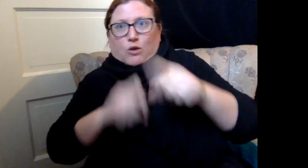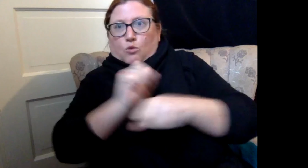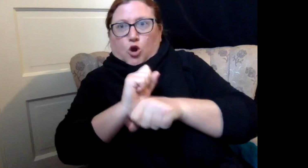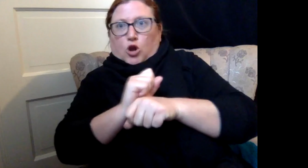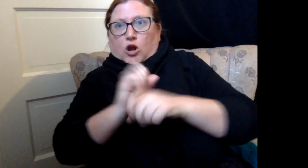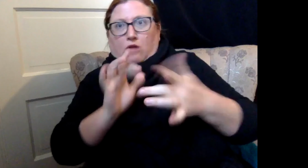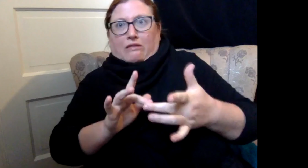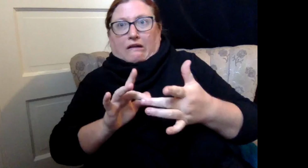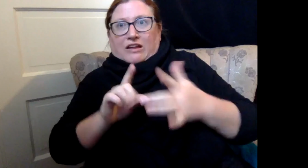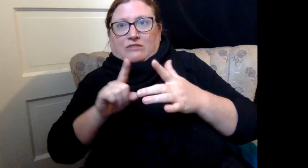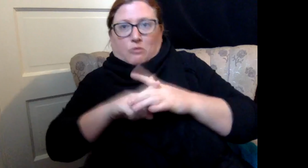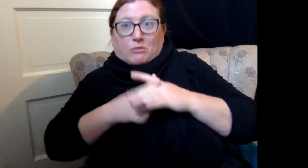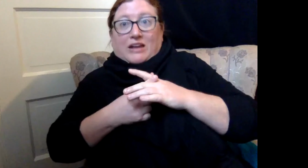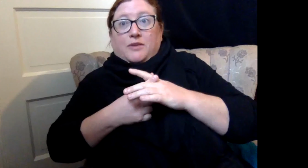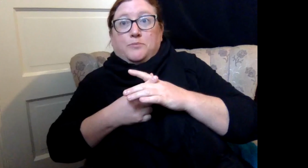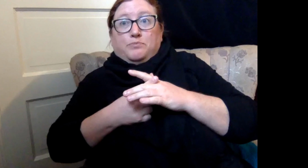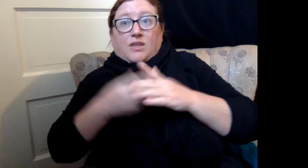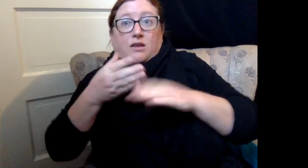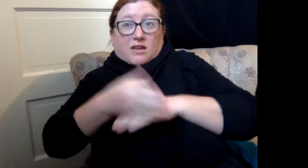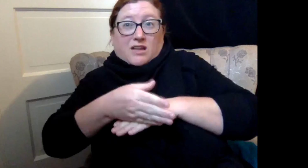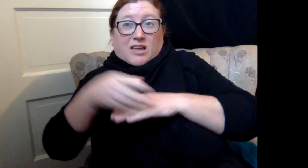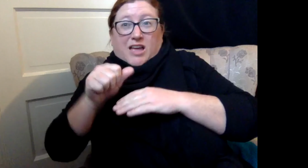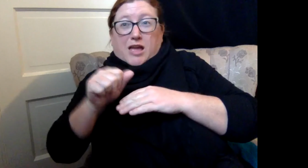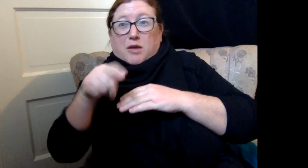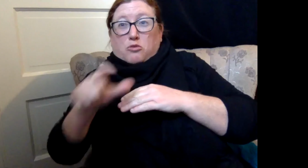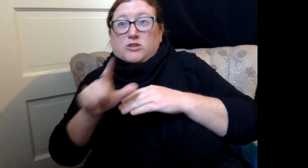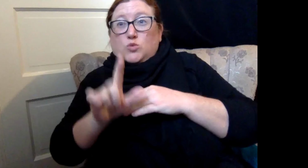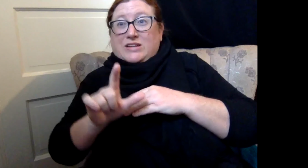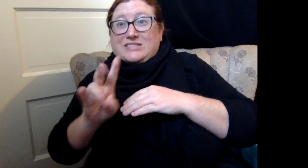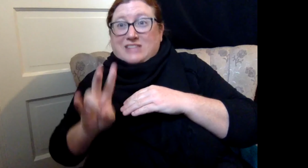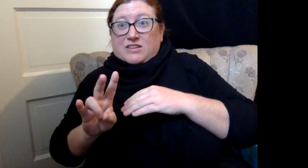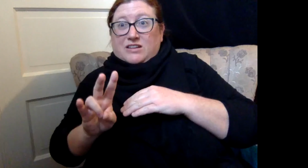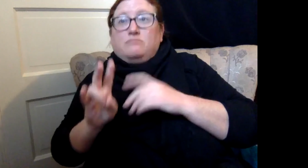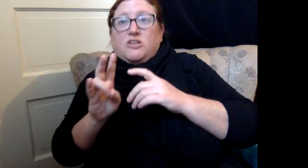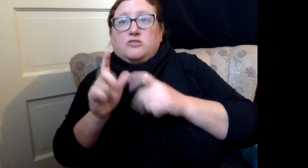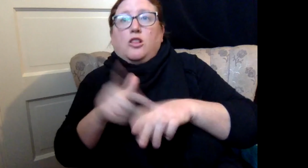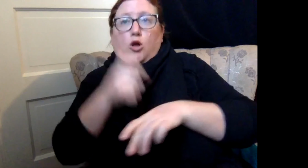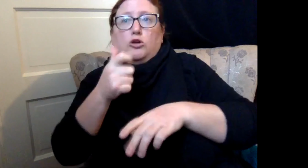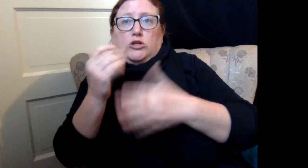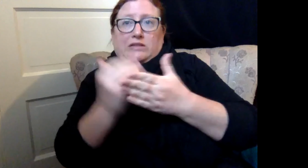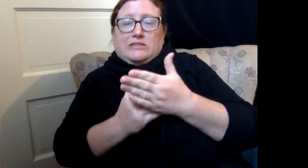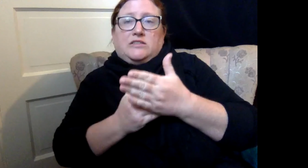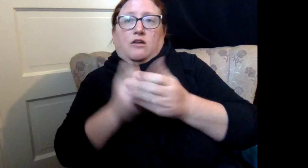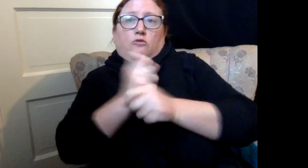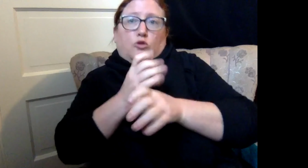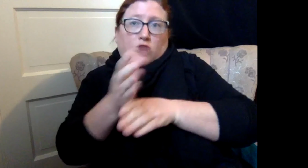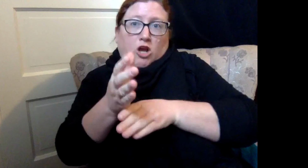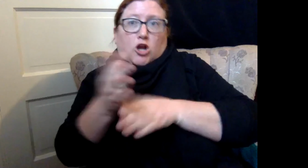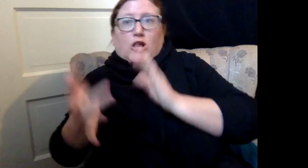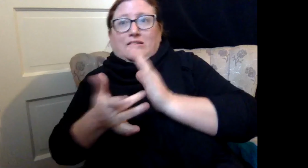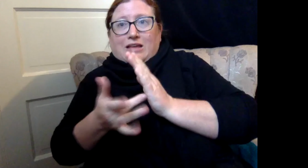access that would prevent them from just working on-line from the very beginning.